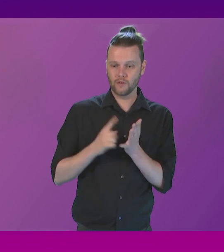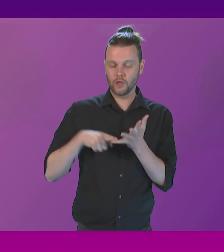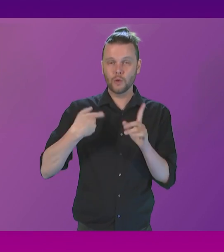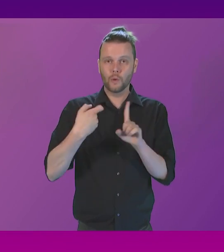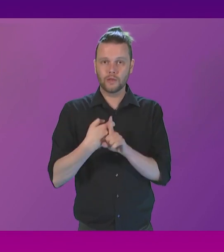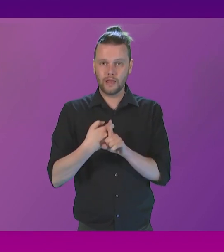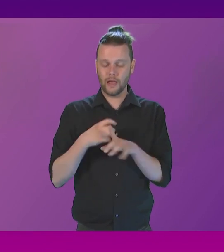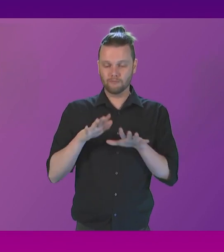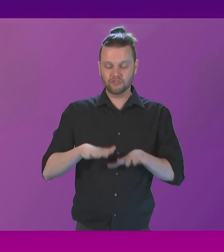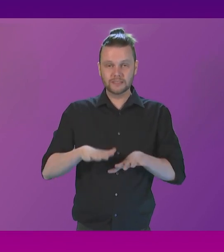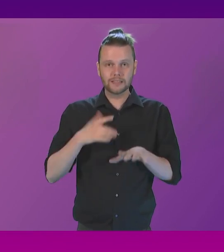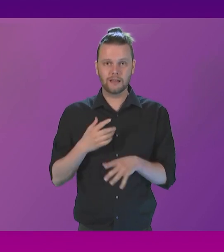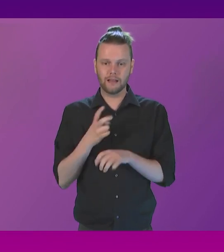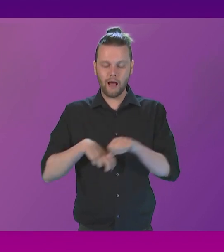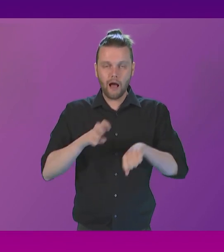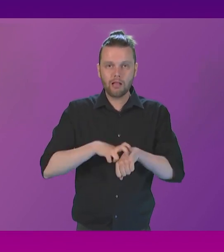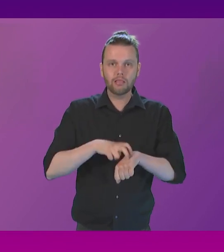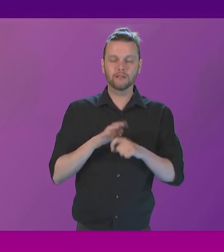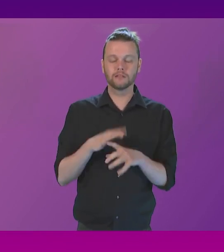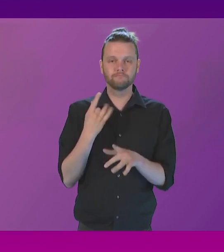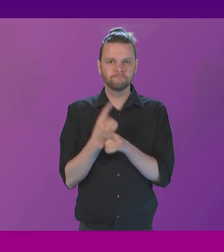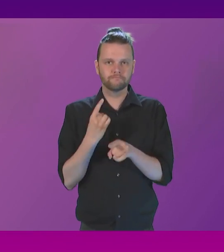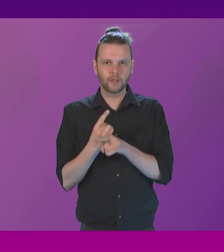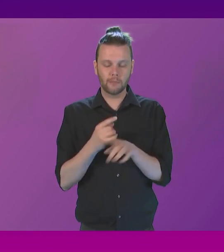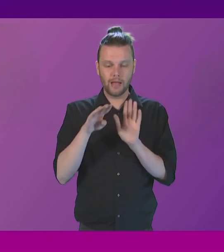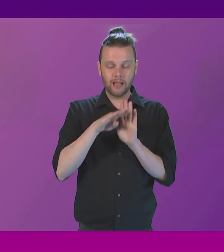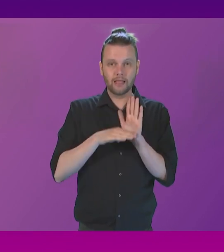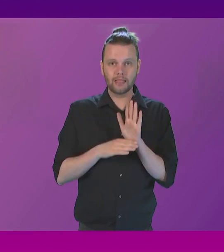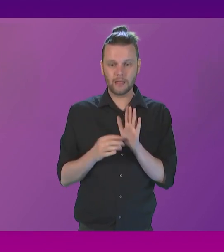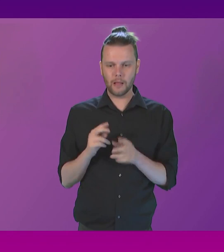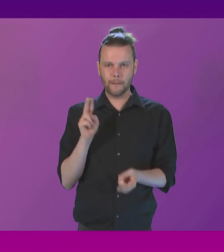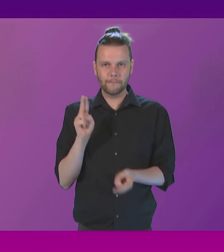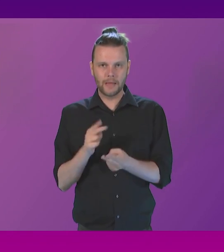of Great Britain and Northern Ireland regarding the legal minimum age of marriage in Scotland.